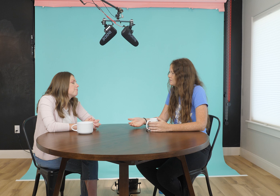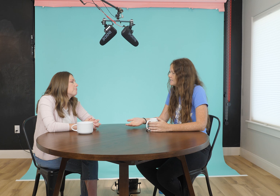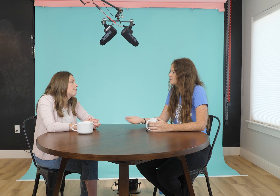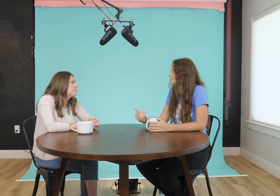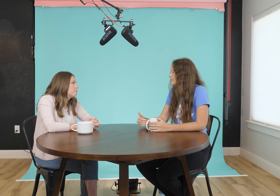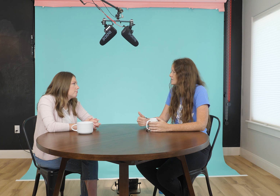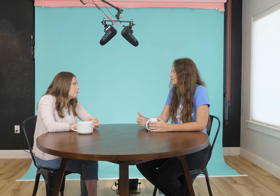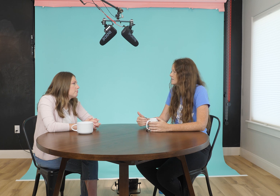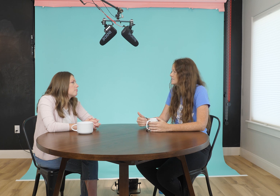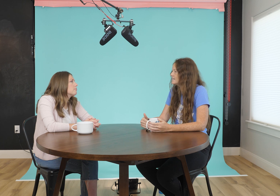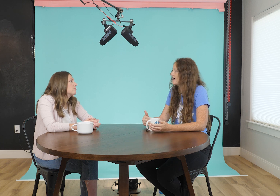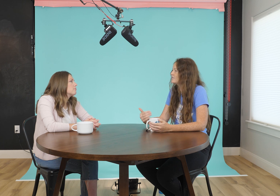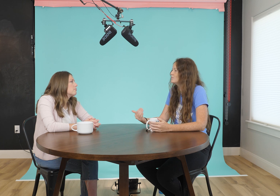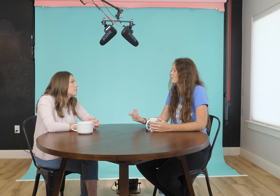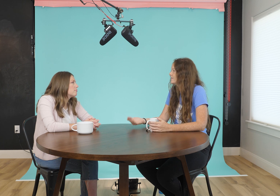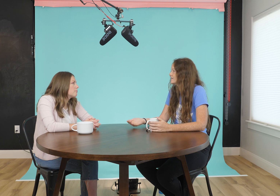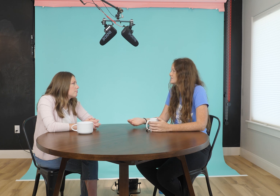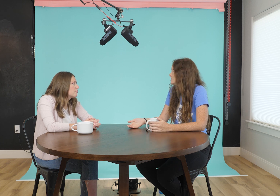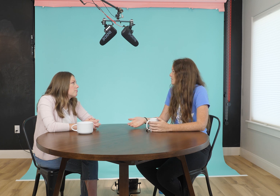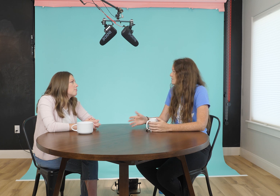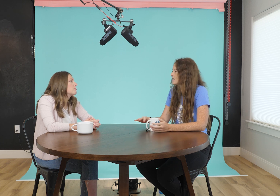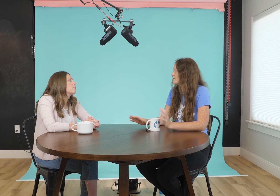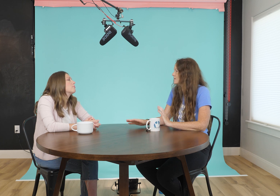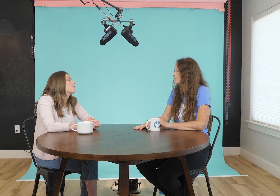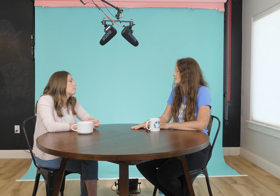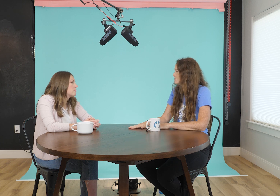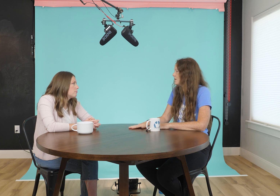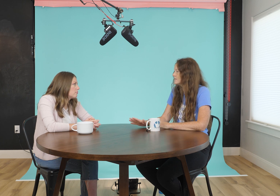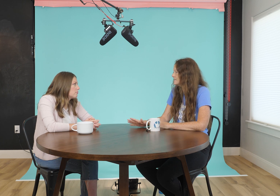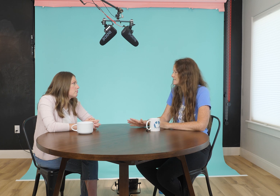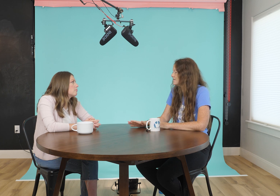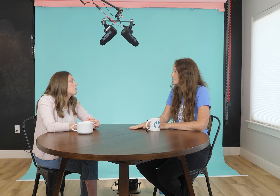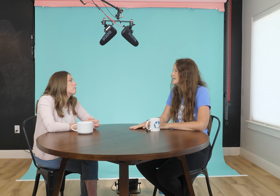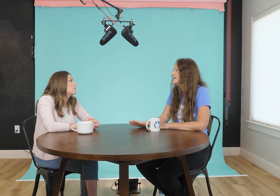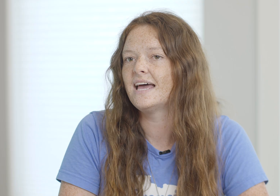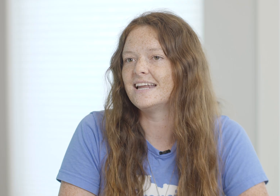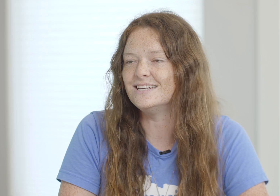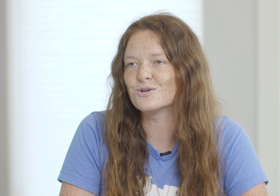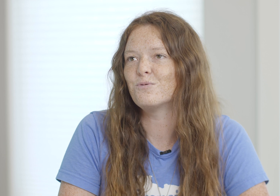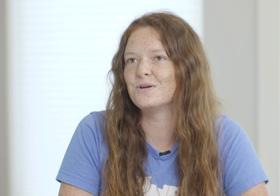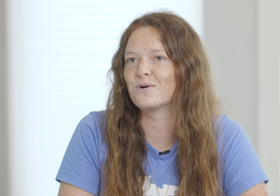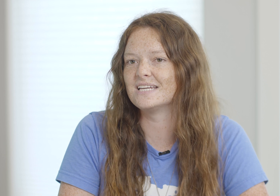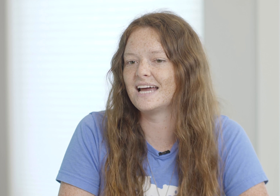and the director didn't have any more things to do. I was helping him with some online stuff and he told me one day